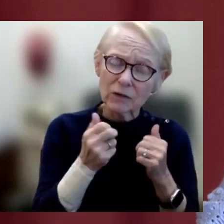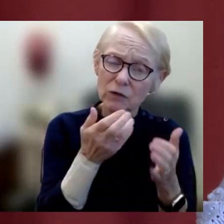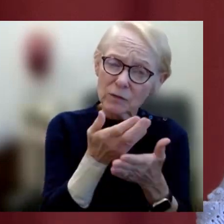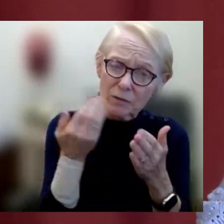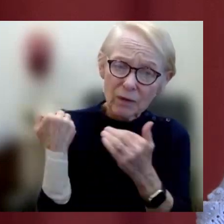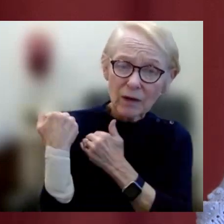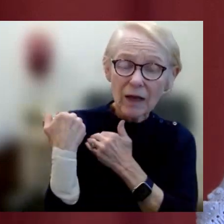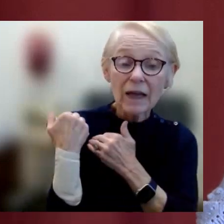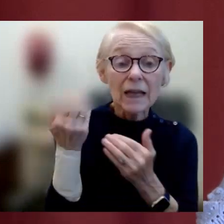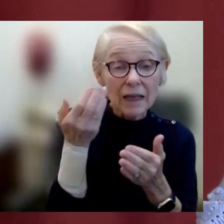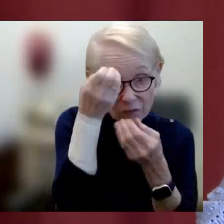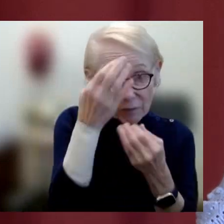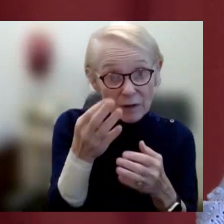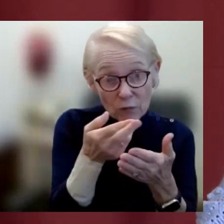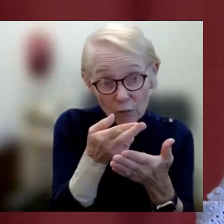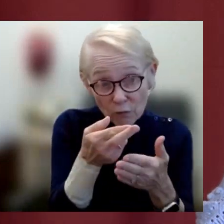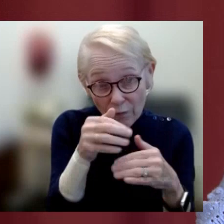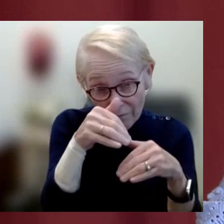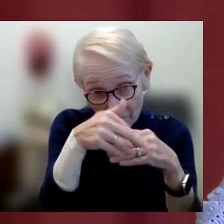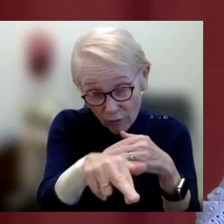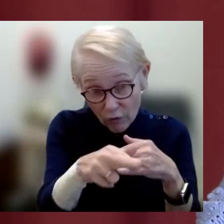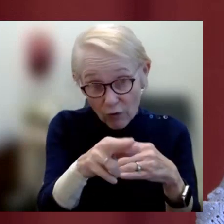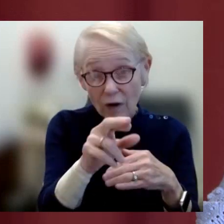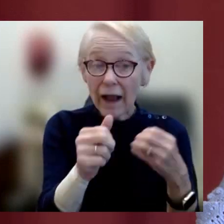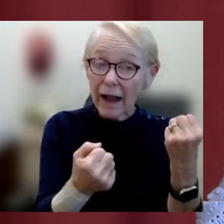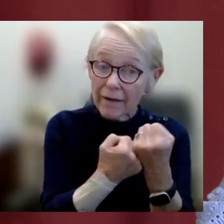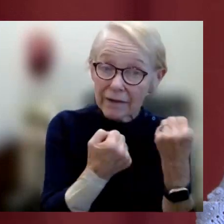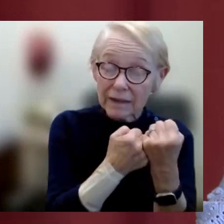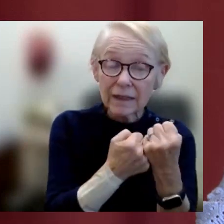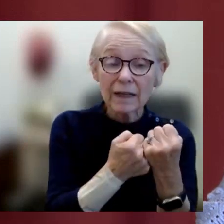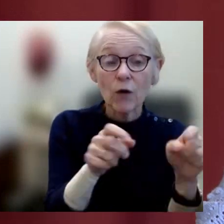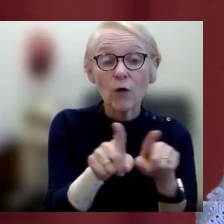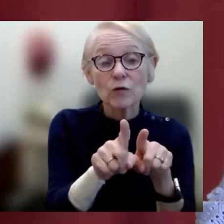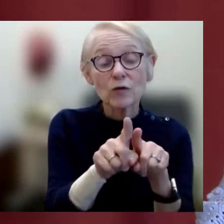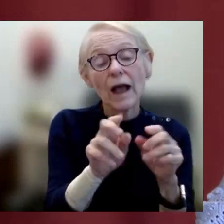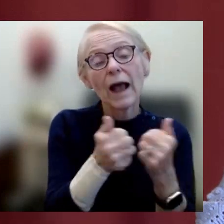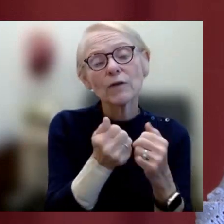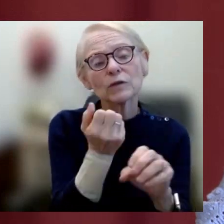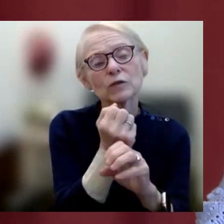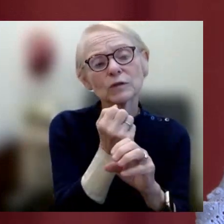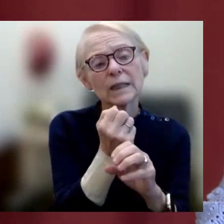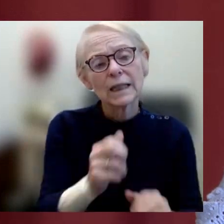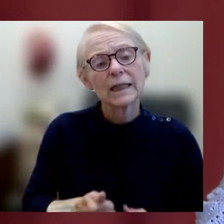advocacy Services Independent Living skills and peer support and then in addition to that we also